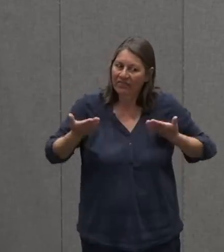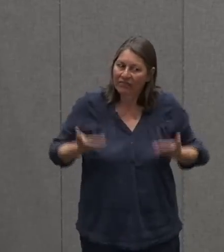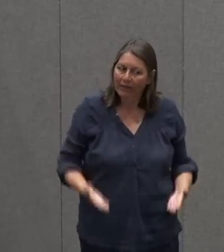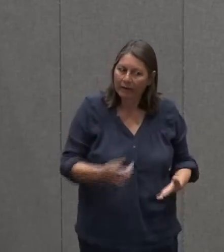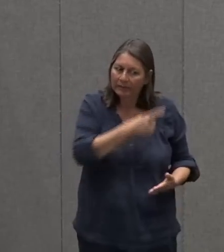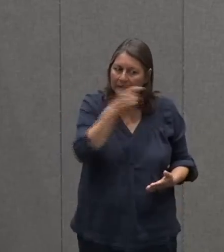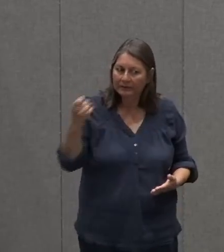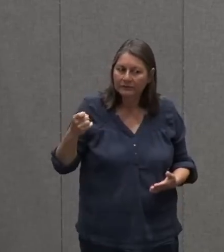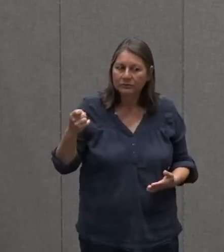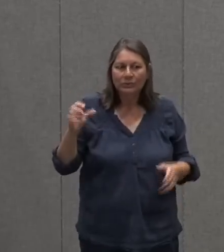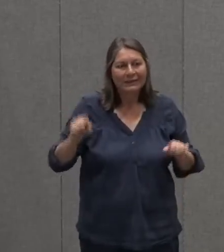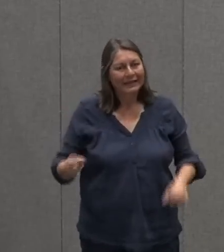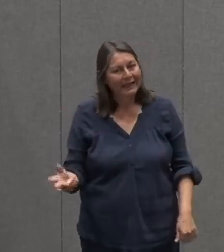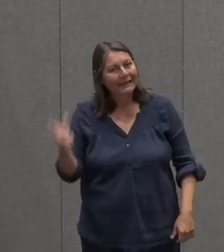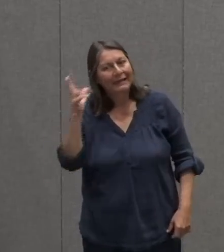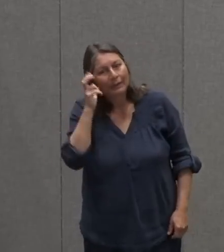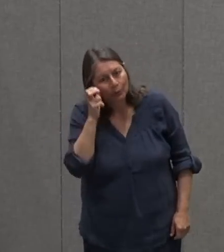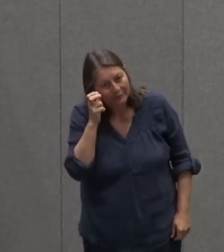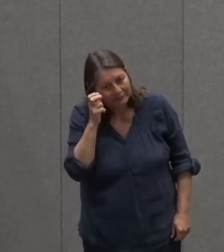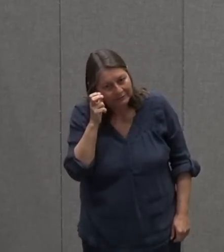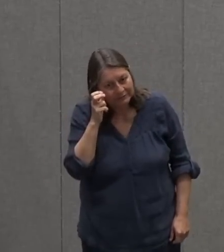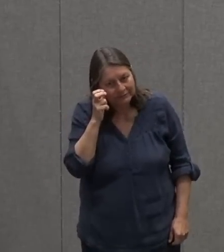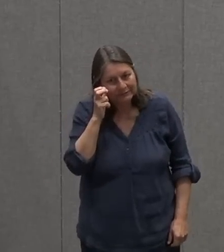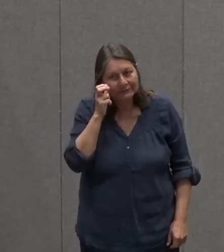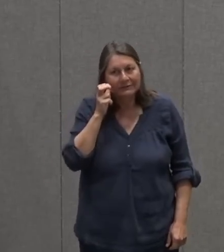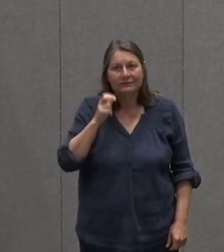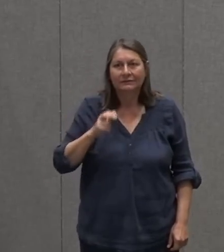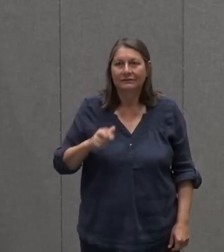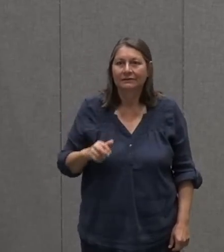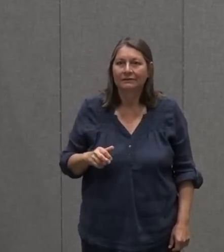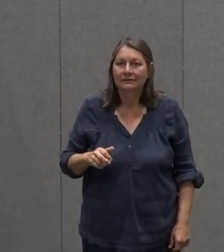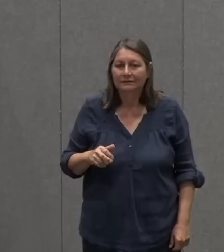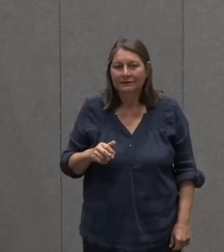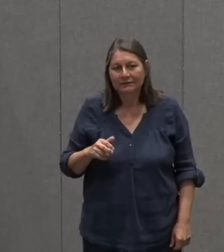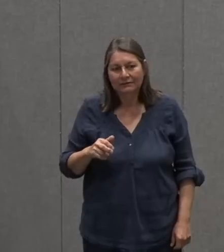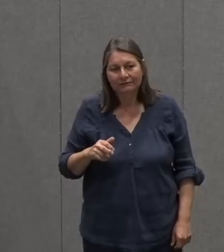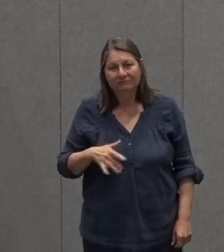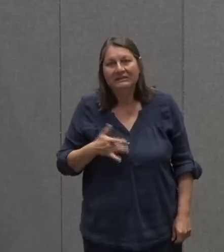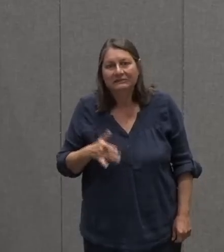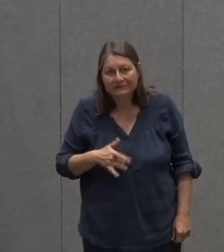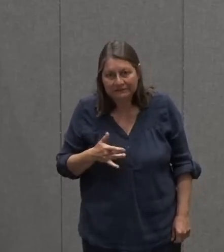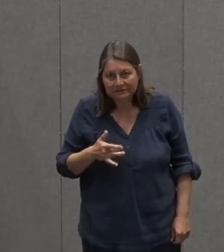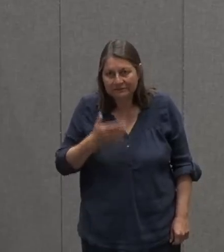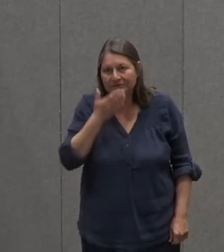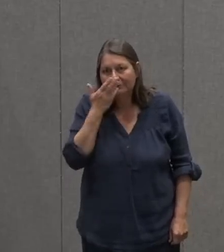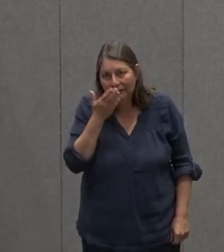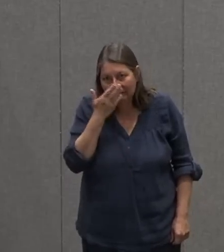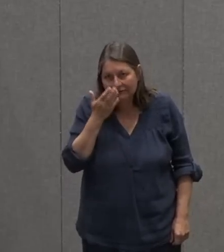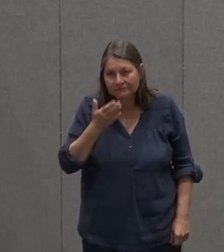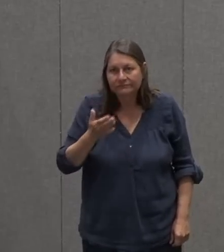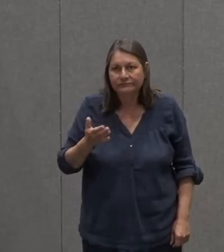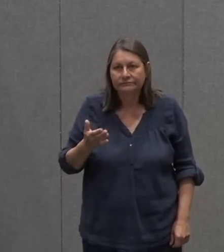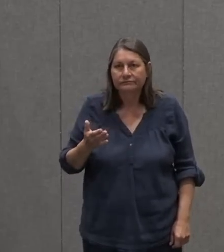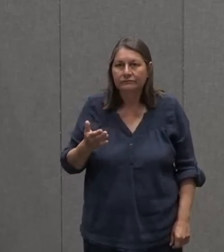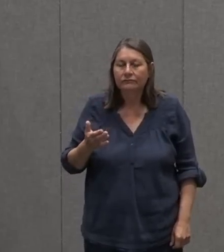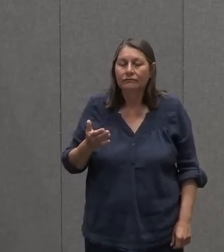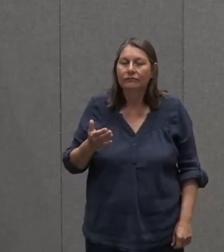So I challenge you to create a model. And so when we create a model,